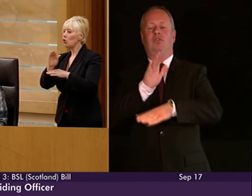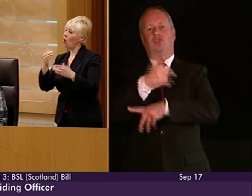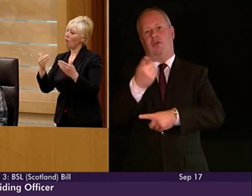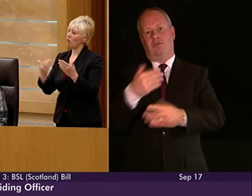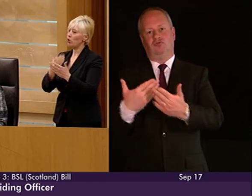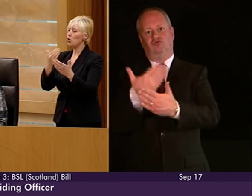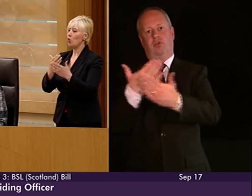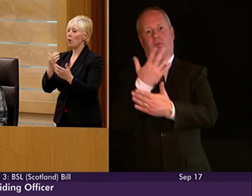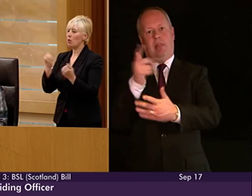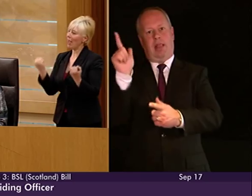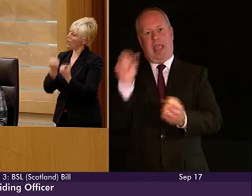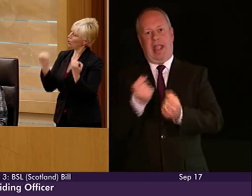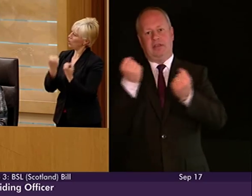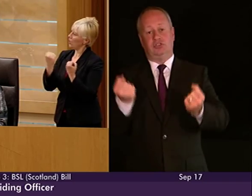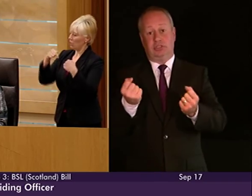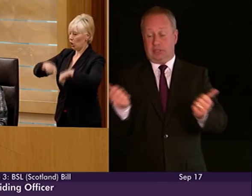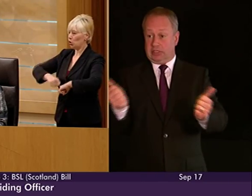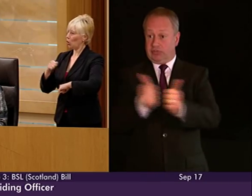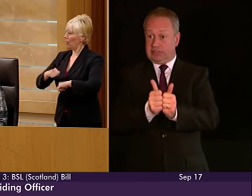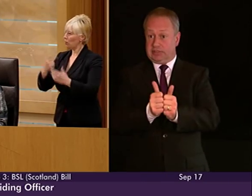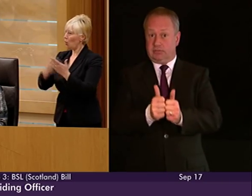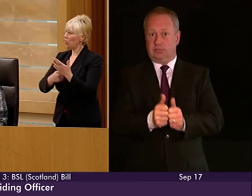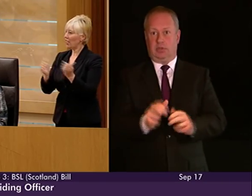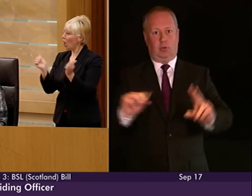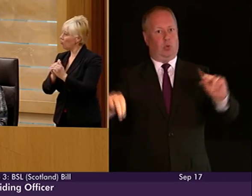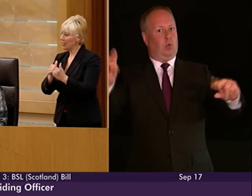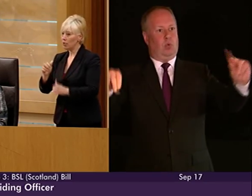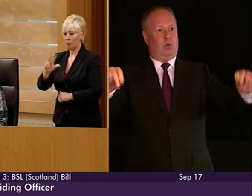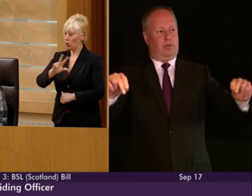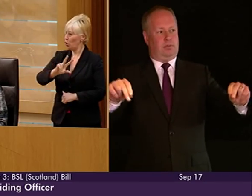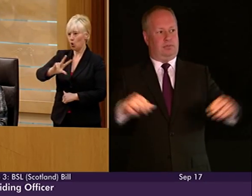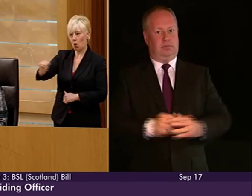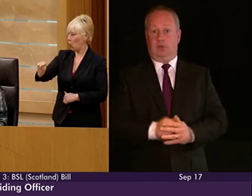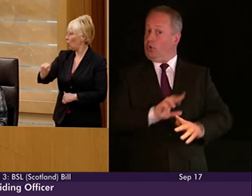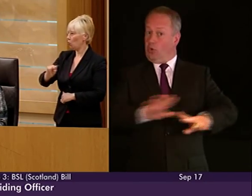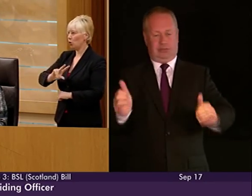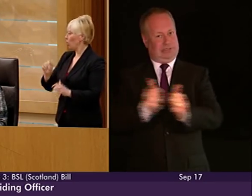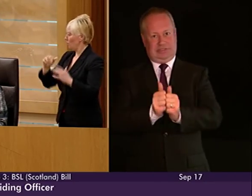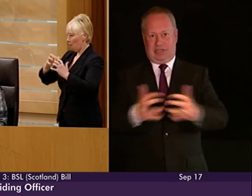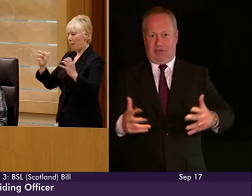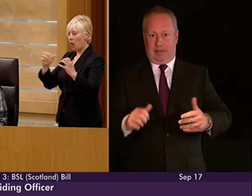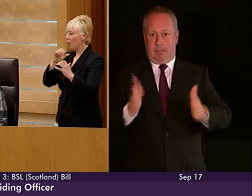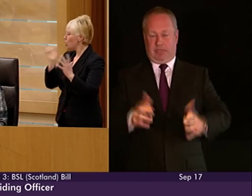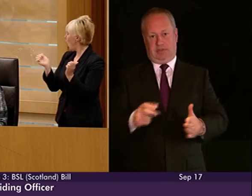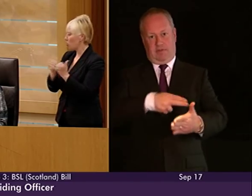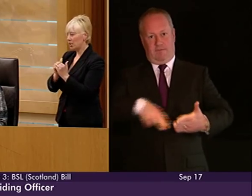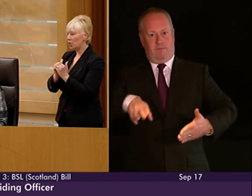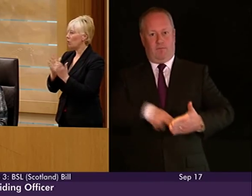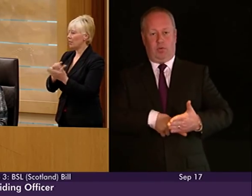policy, be agreed to. Are we agreed? Members: No. The Presiding Officer: There will be a division.